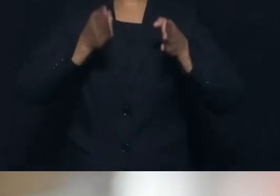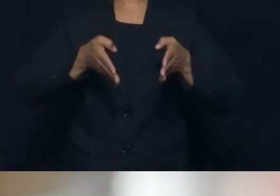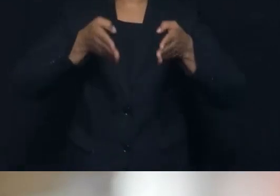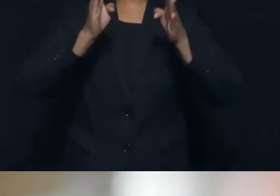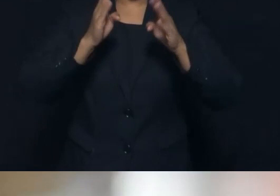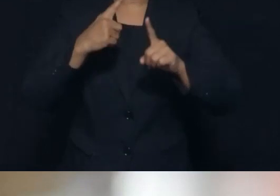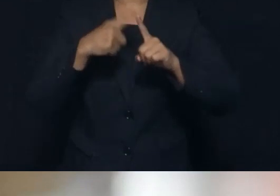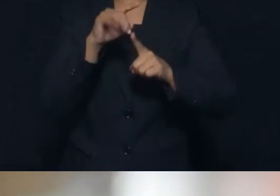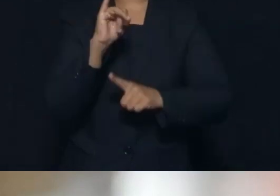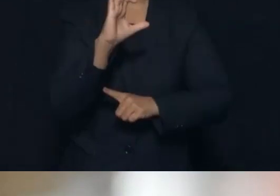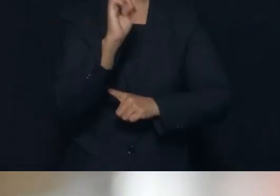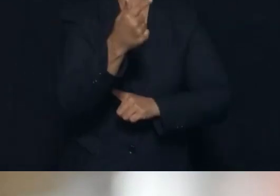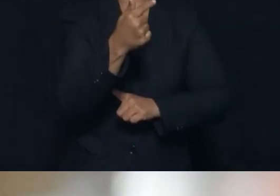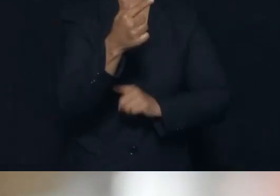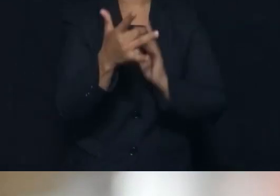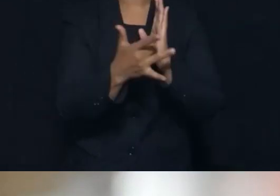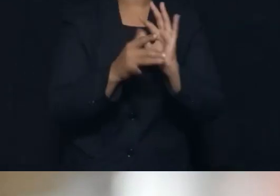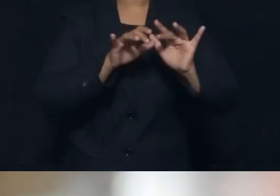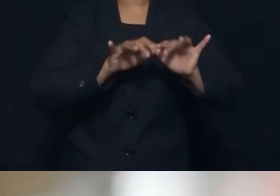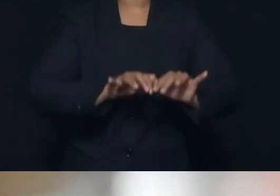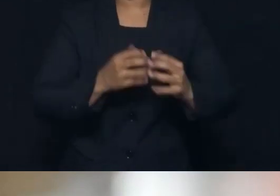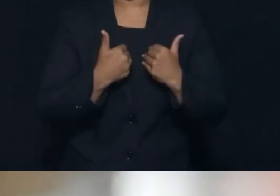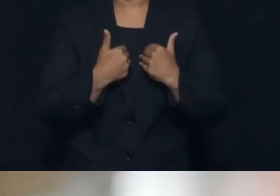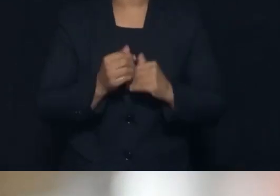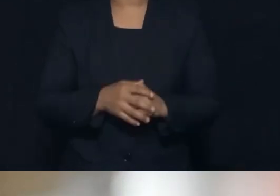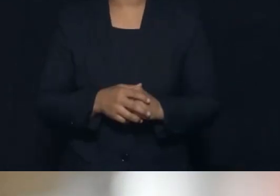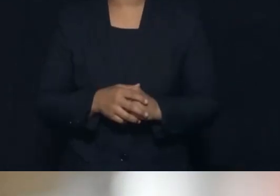We will create a community of practices, connect professionals and have 500 EU members for